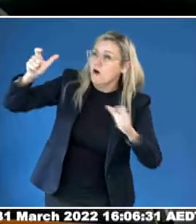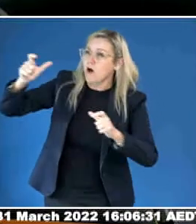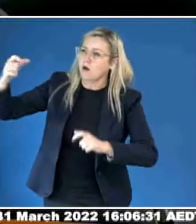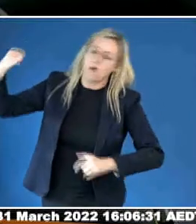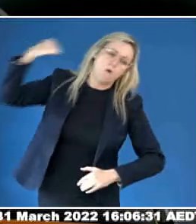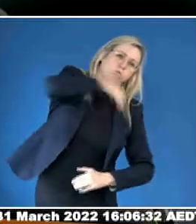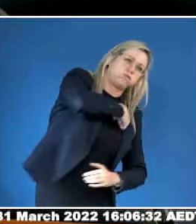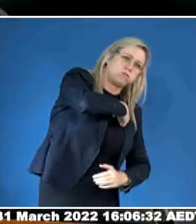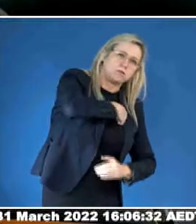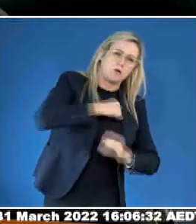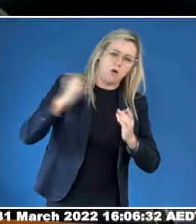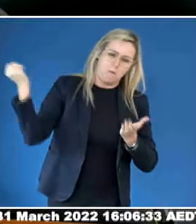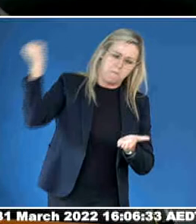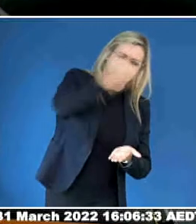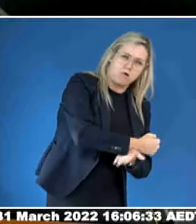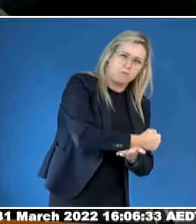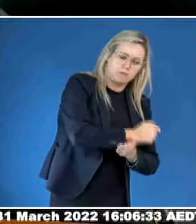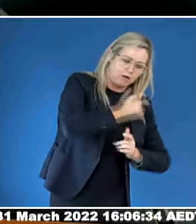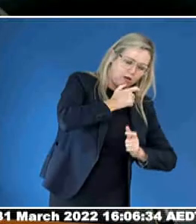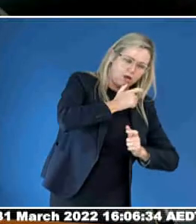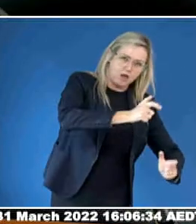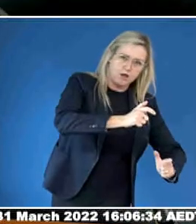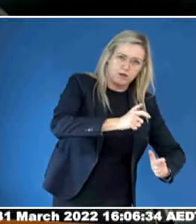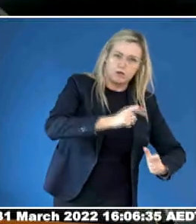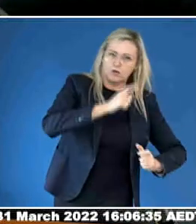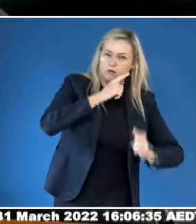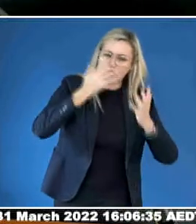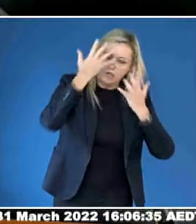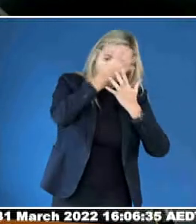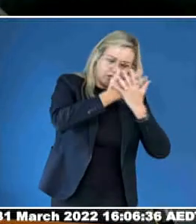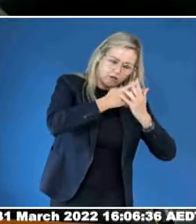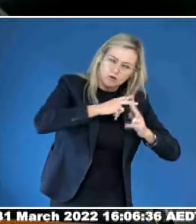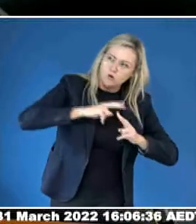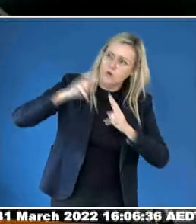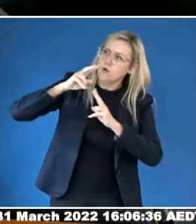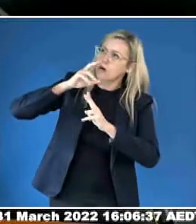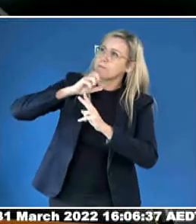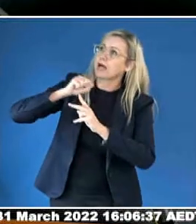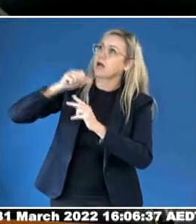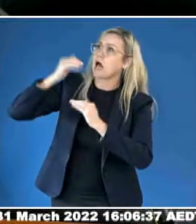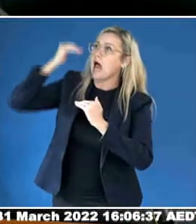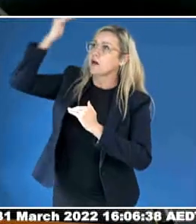She lets out a moan. In confusion, she looks up at the one she should trust, but all she could see was his treacherous lust.